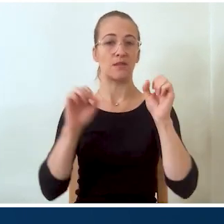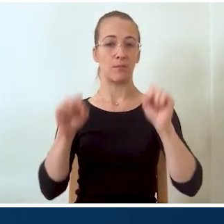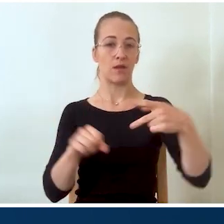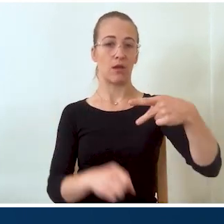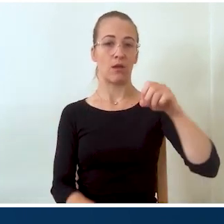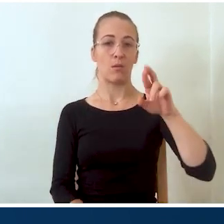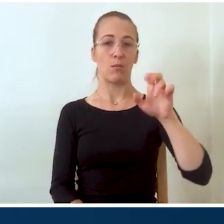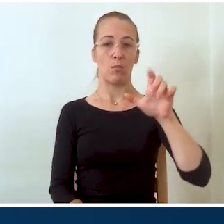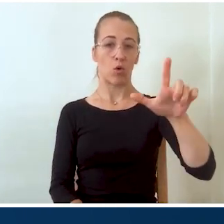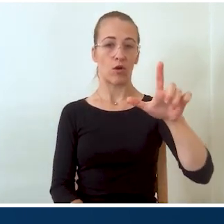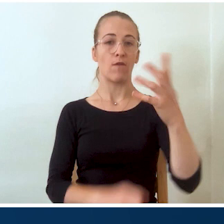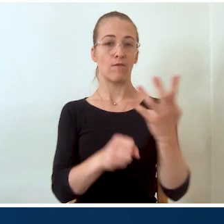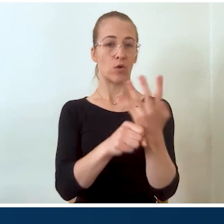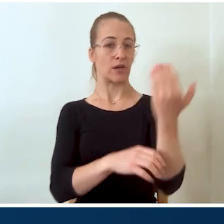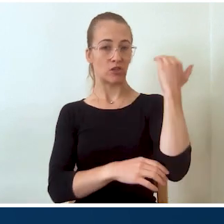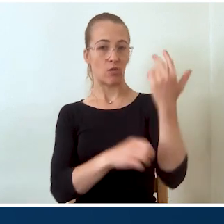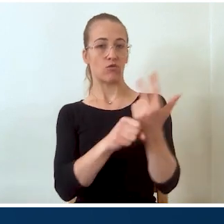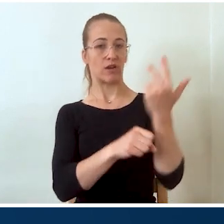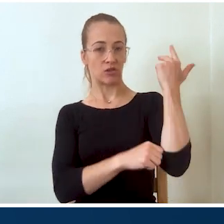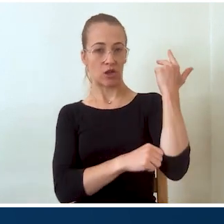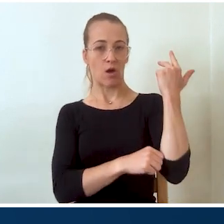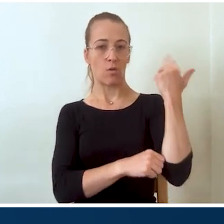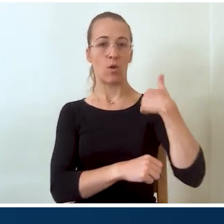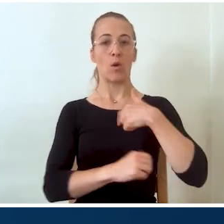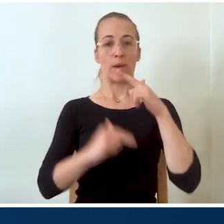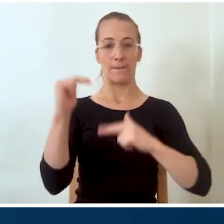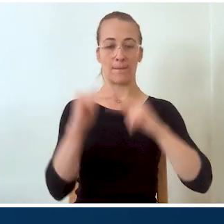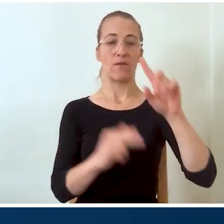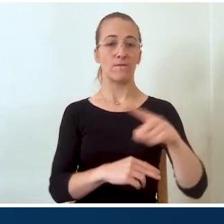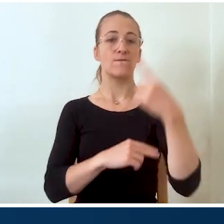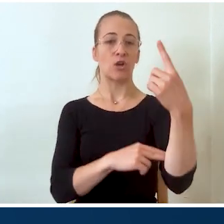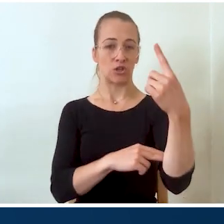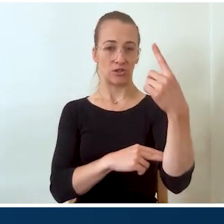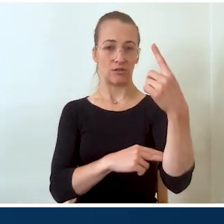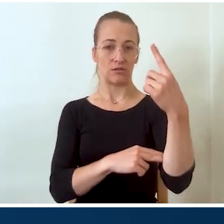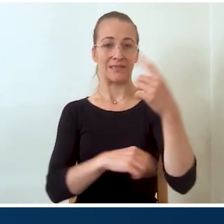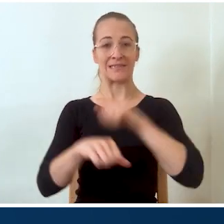four years ago, three years ago, we built the first version, we sent it, and we outsourced it